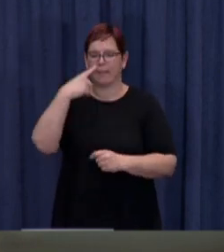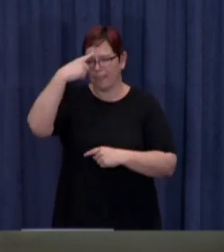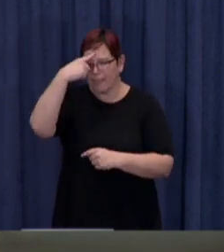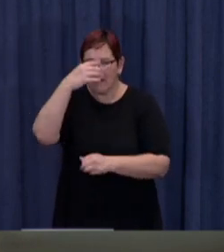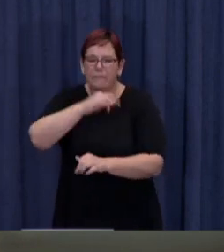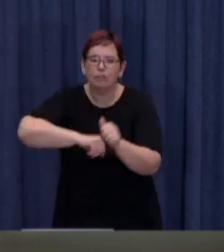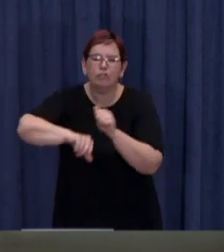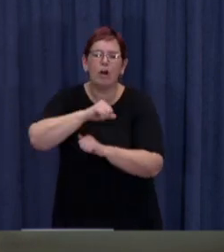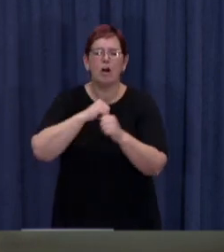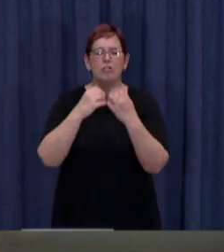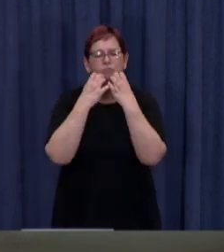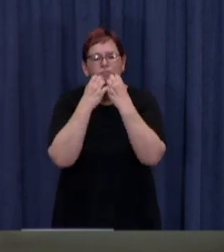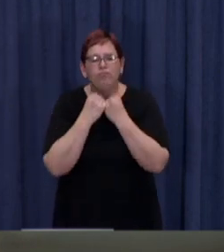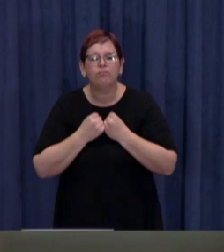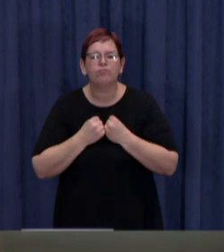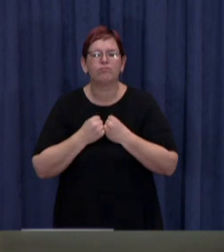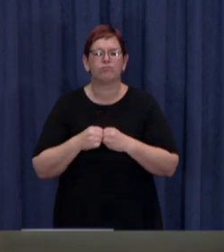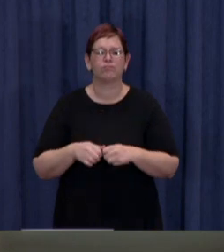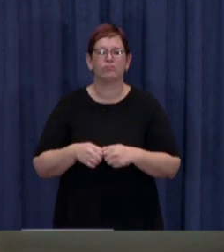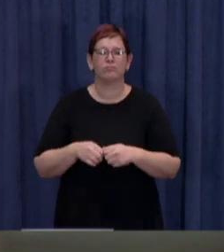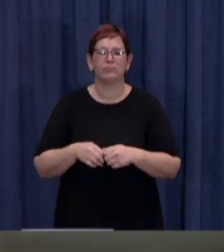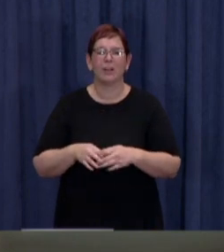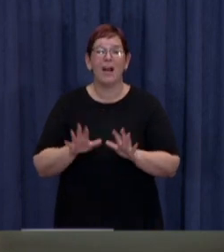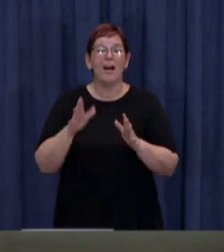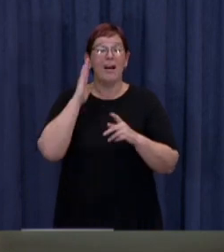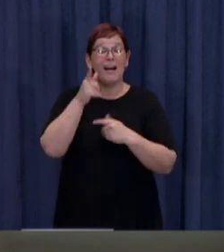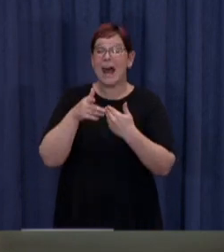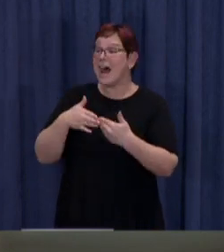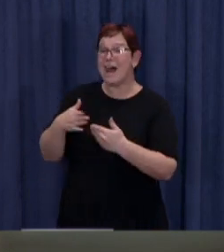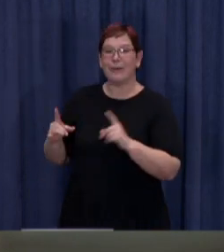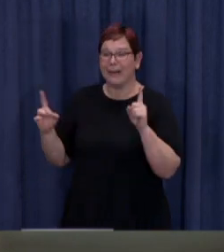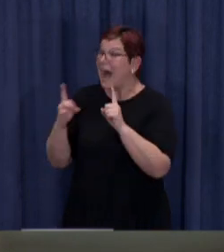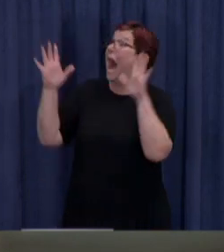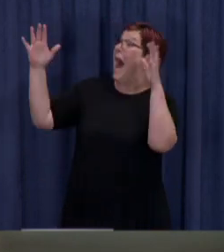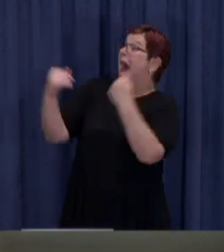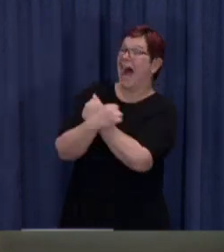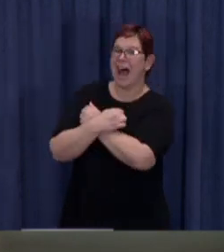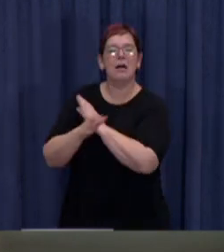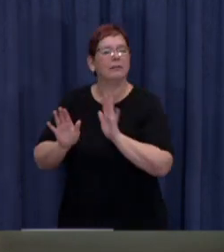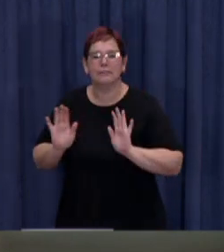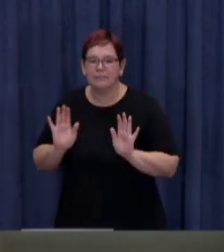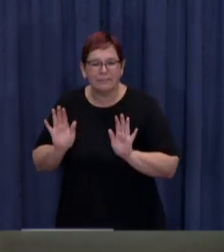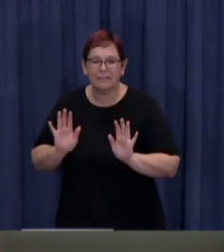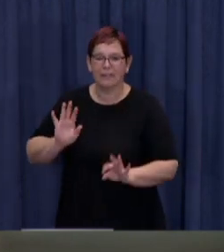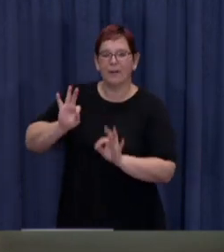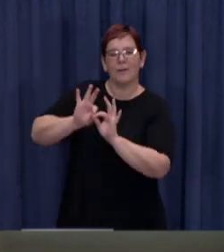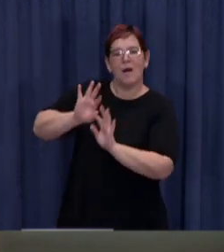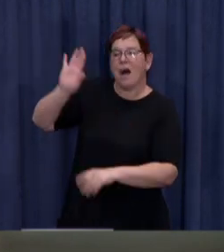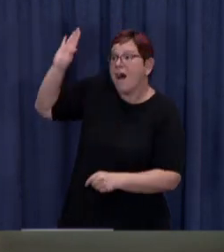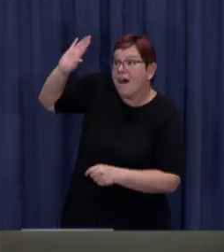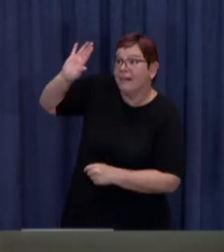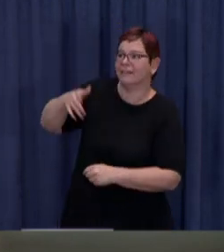shouldn't do that but it does mean you should you know acknowledge your neighbor make a phone call to them check in on somebody who's older if you if you